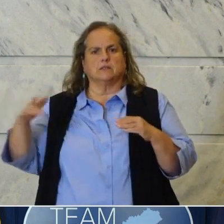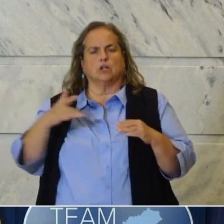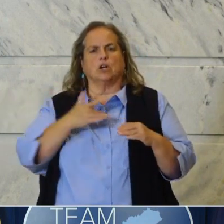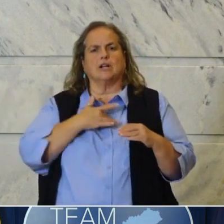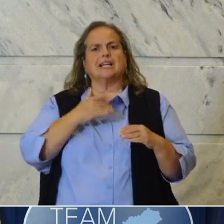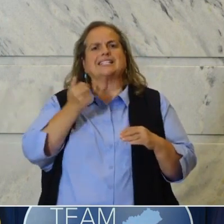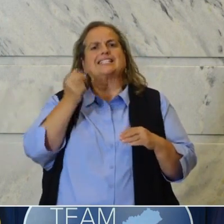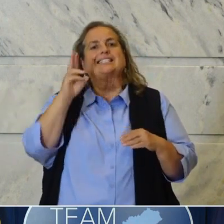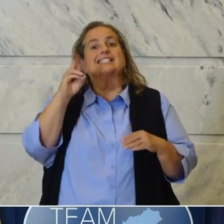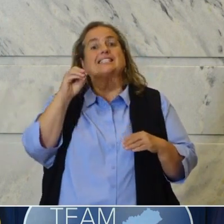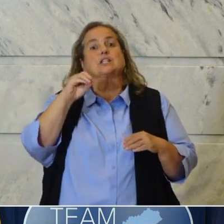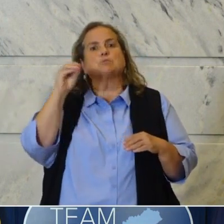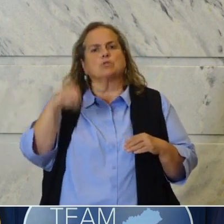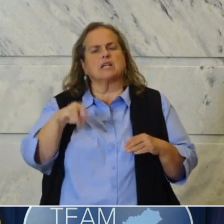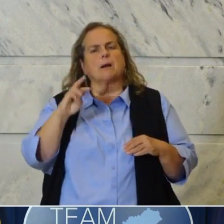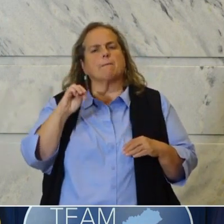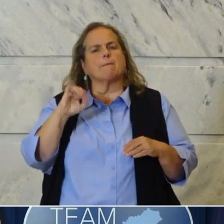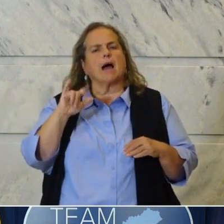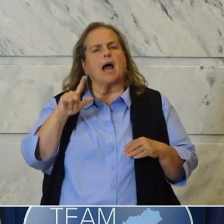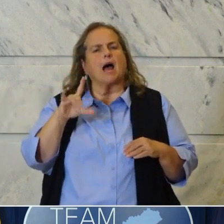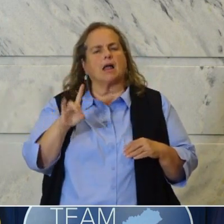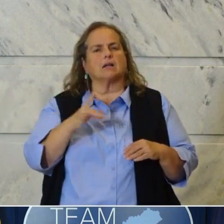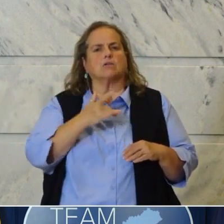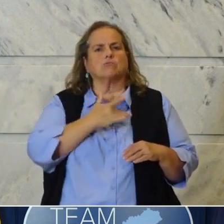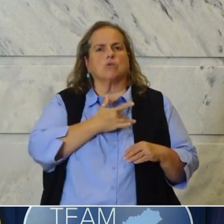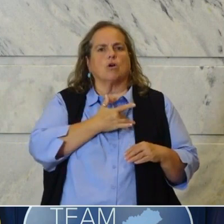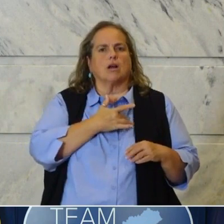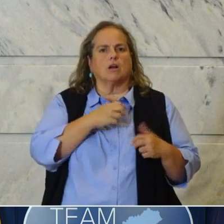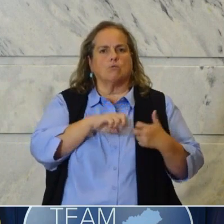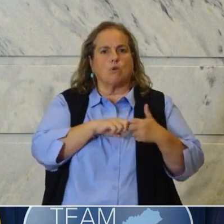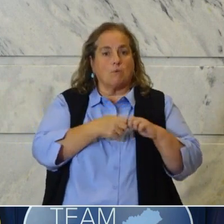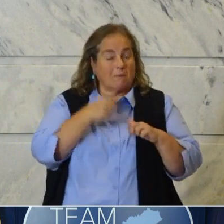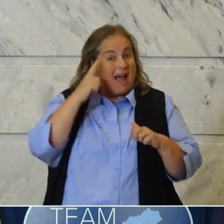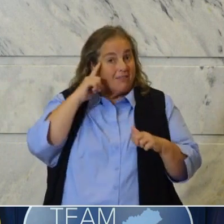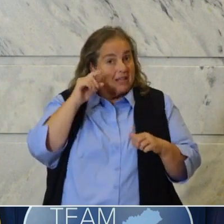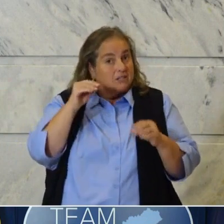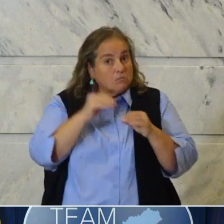did the study. So I think this is more common than we realize. And if you're